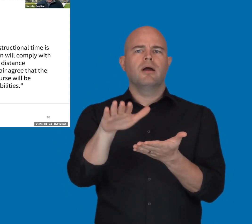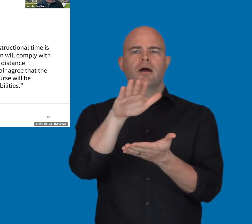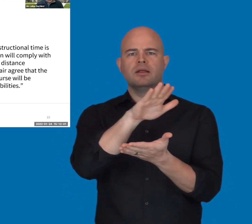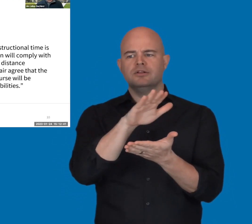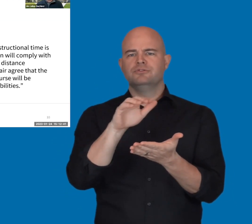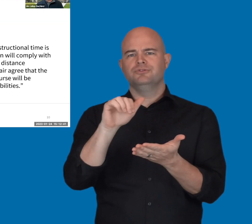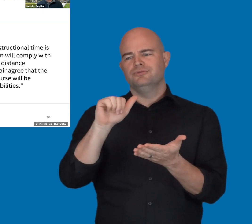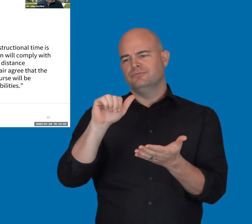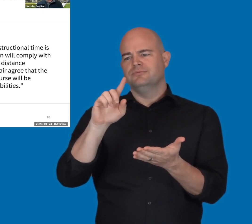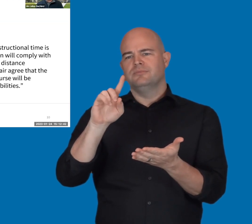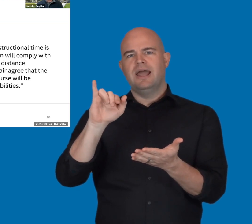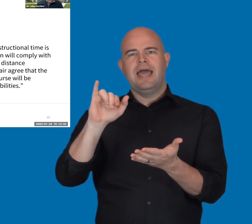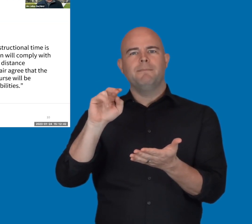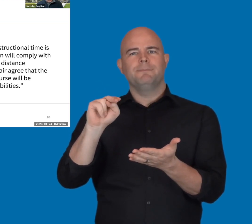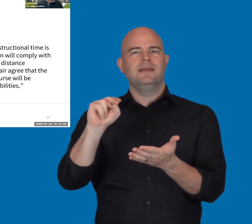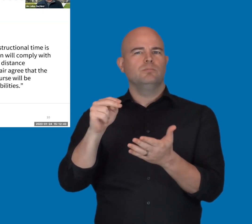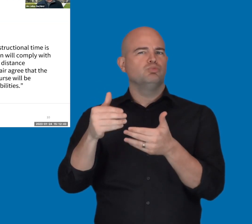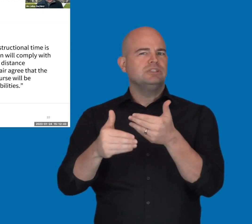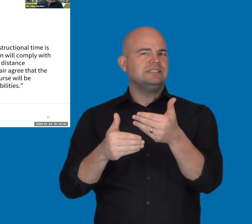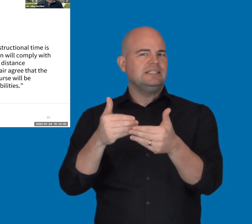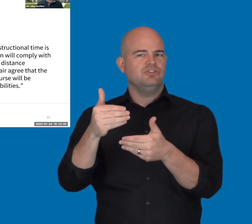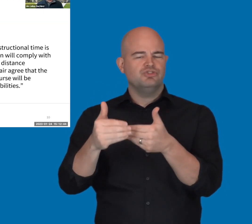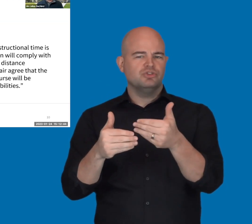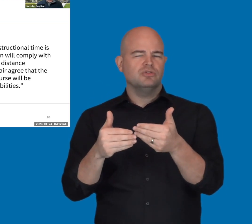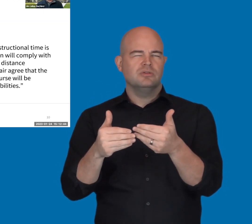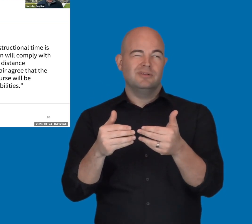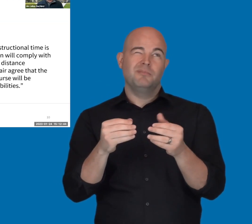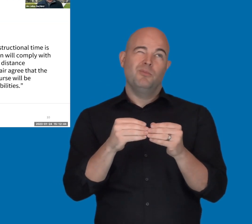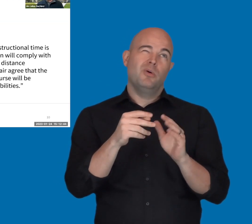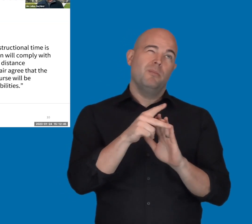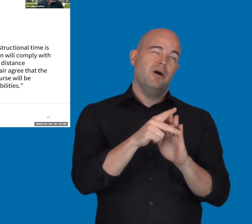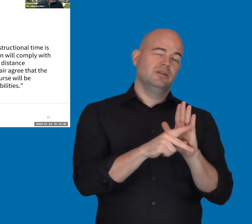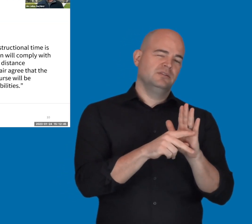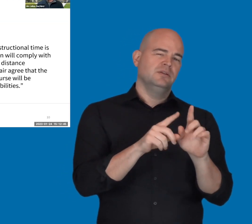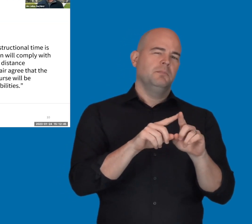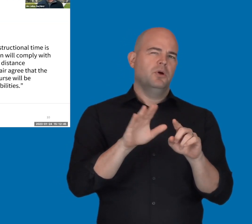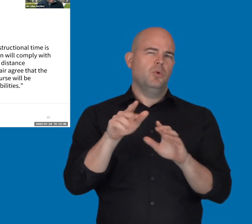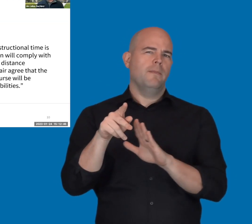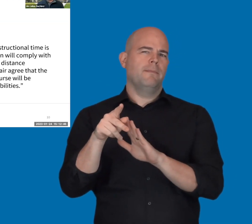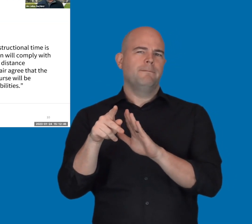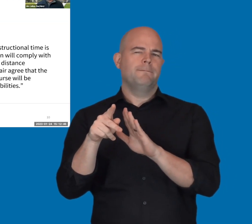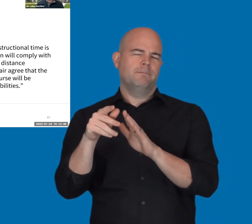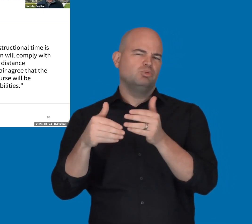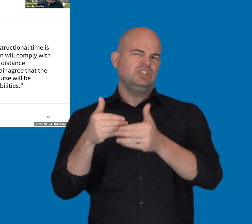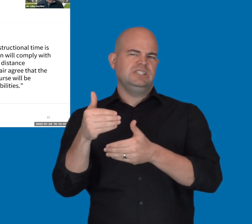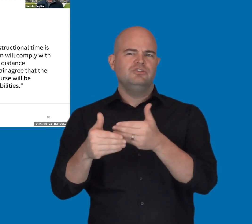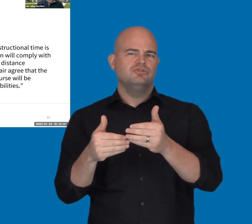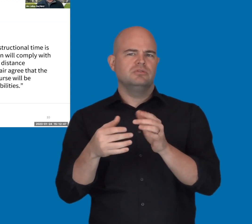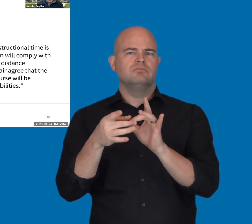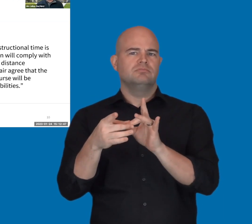and other areas of student support. And so, we're a team in really trying to move this culture.